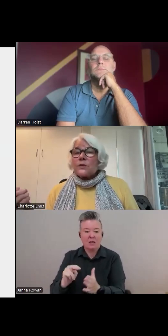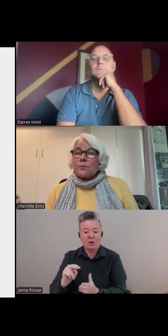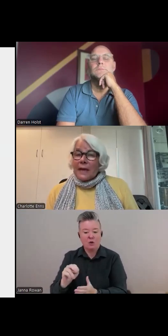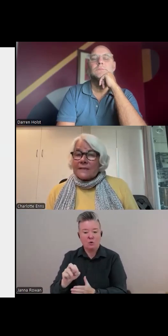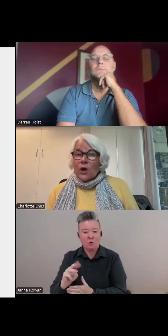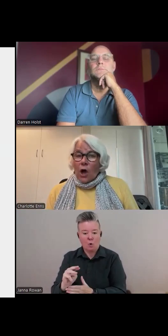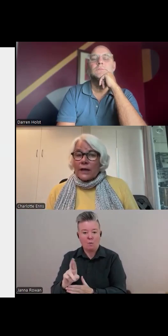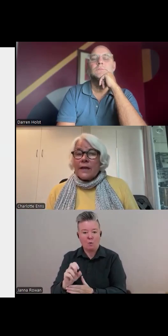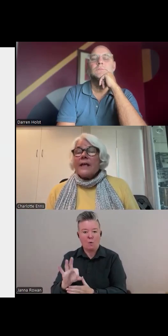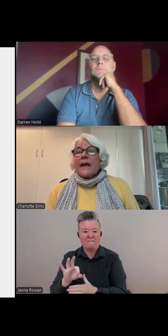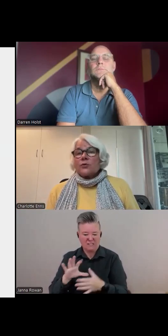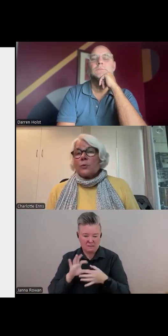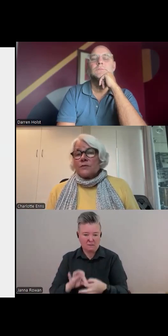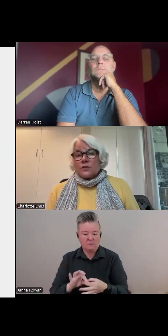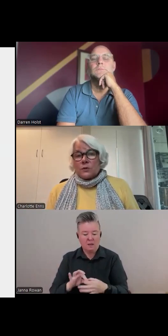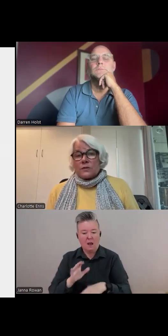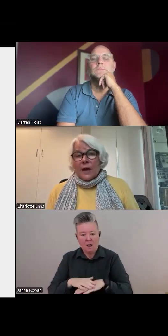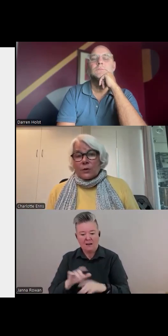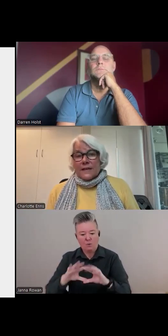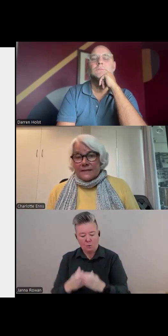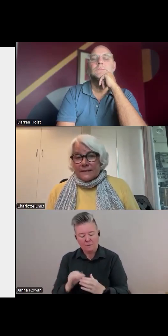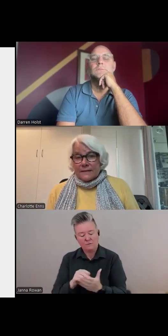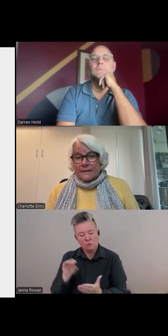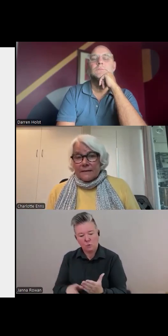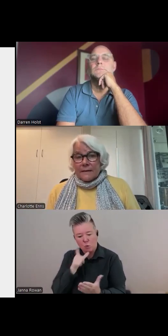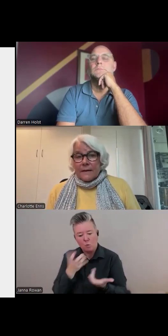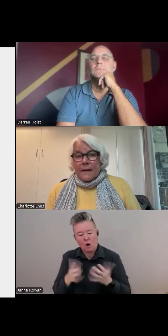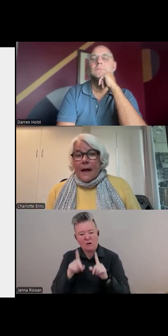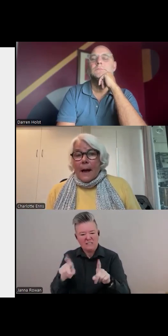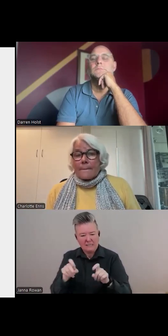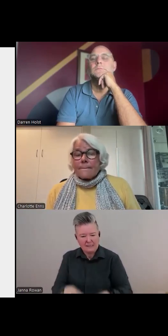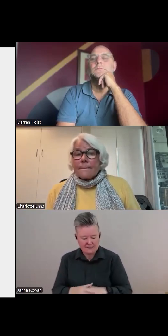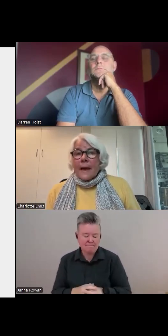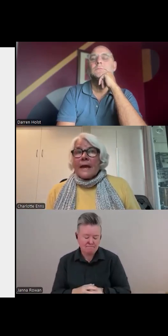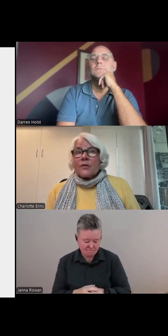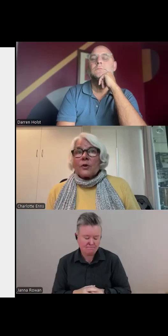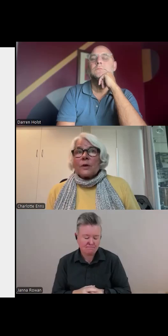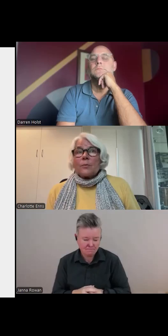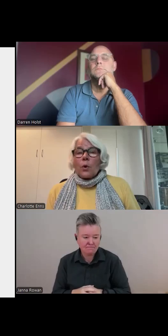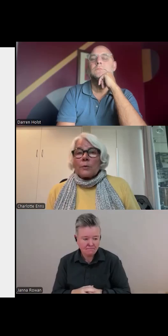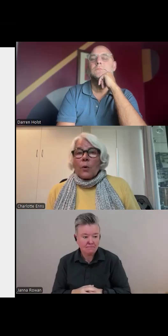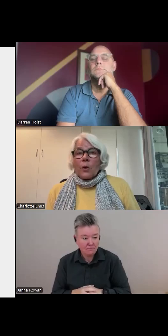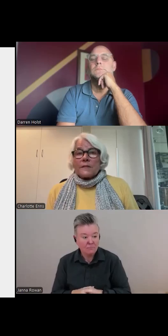So it's based on that group of students that were tested. Another important point